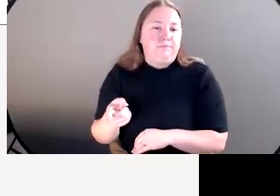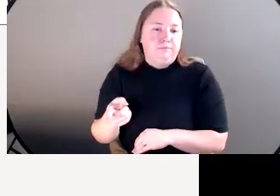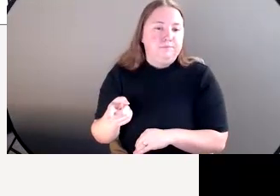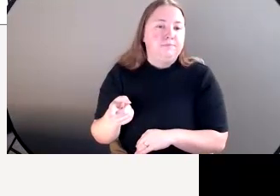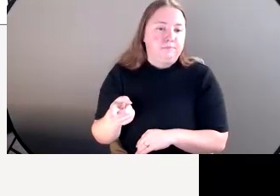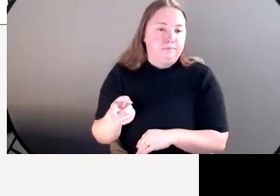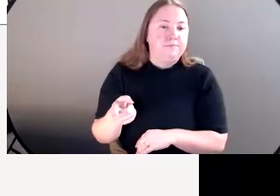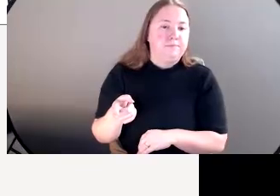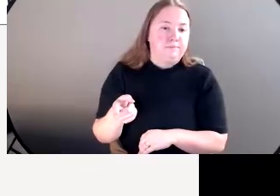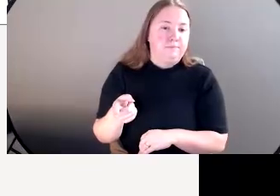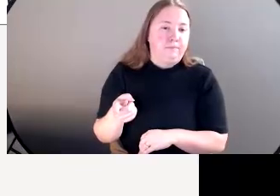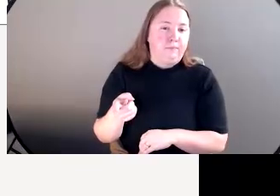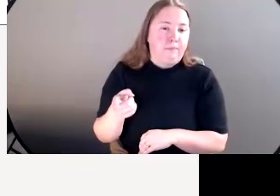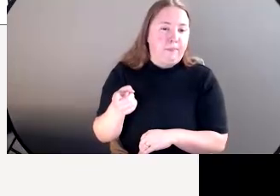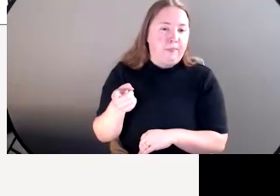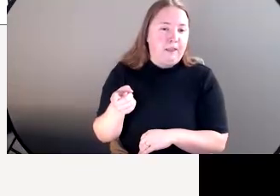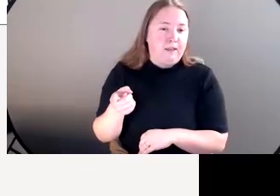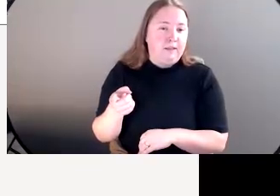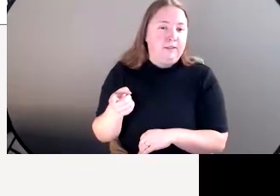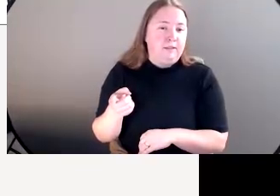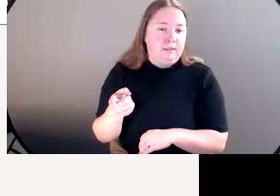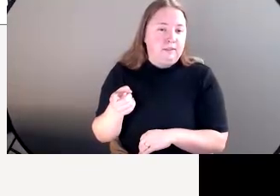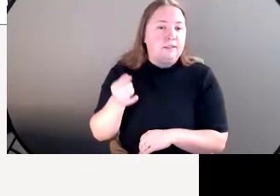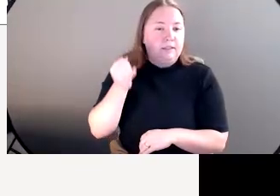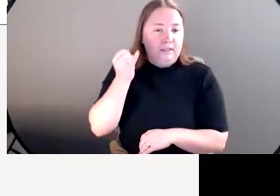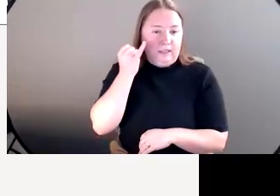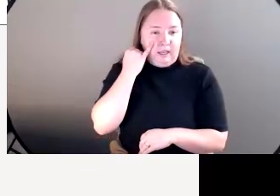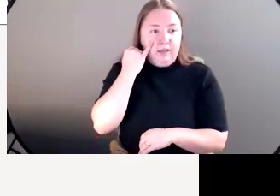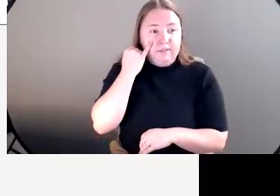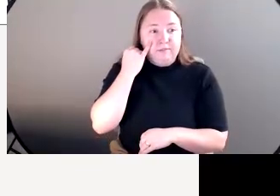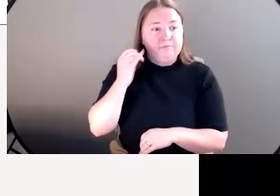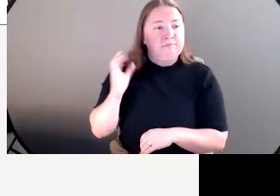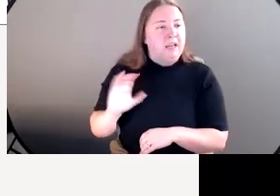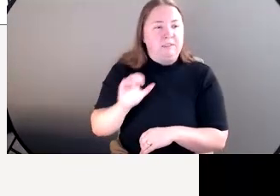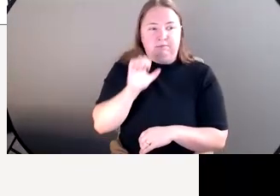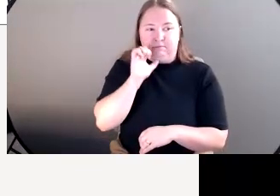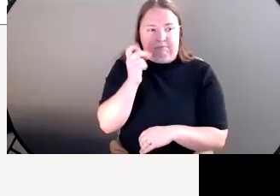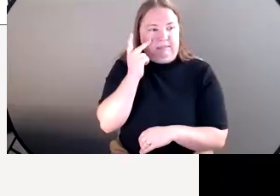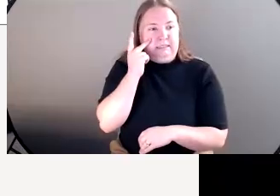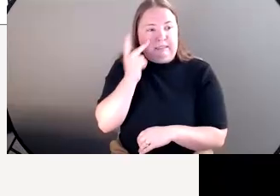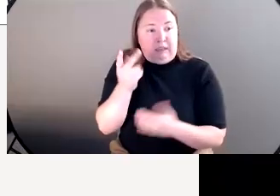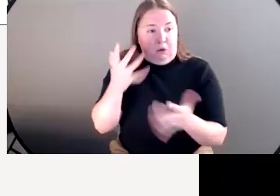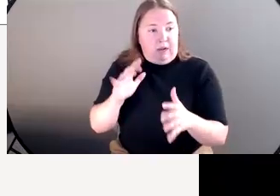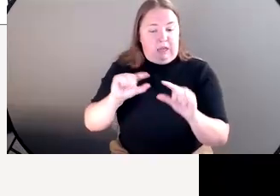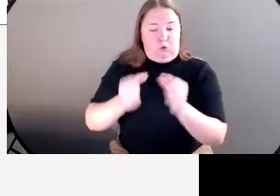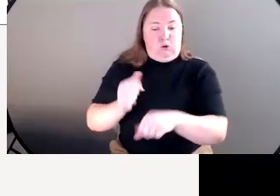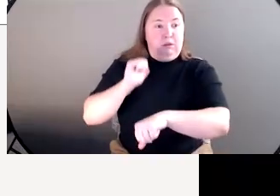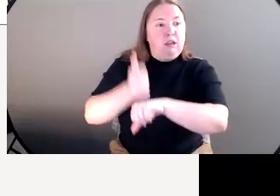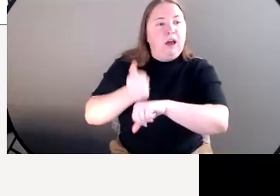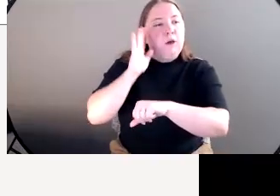Canvas doesn't see the group set already in that course, it will create a new group set